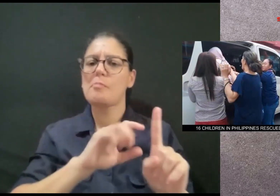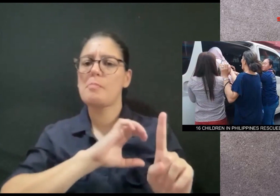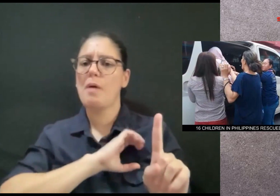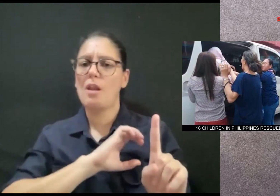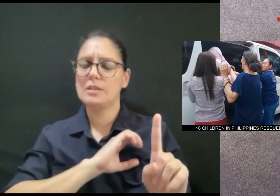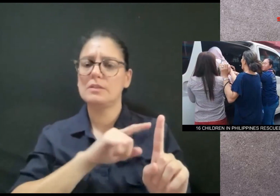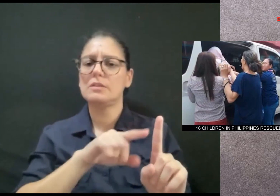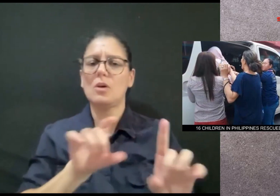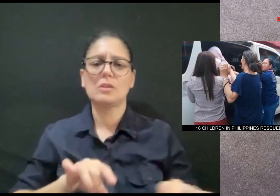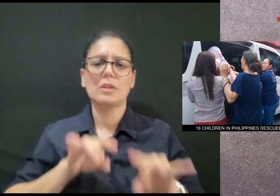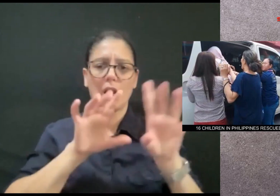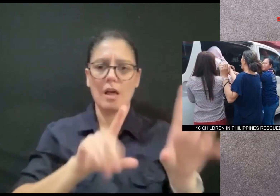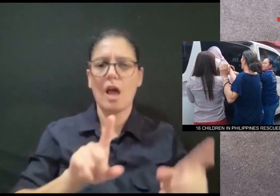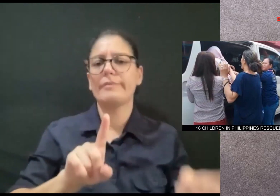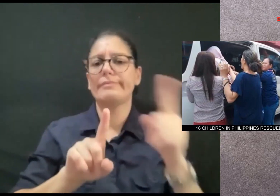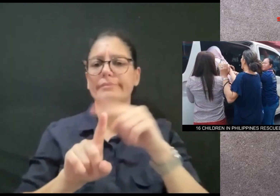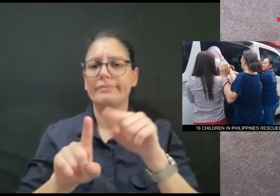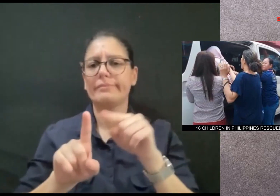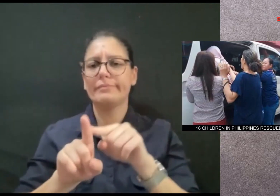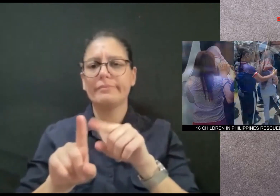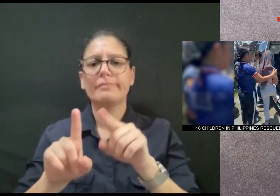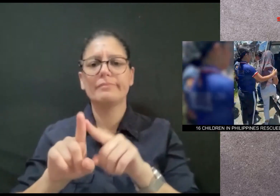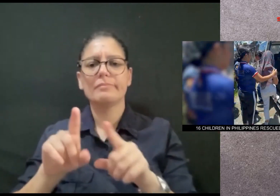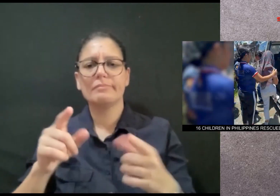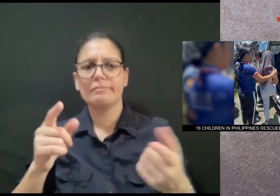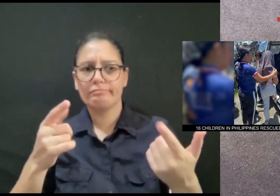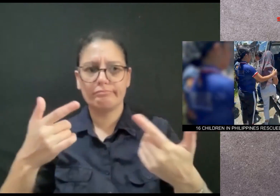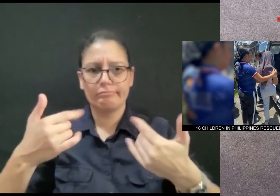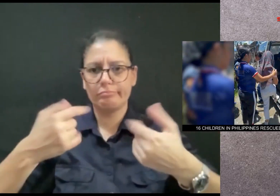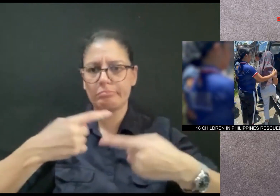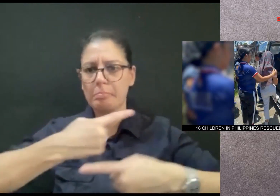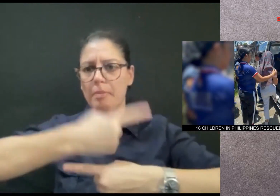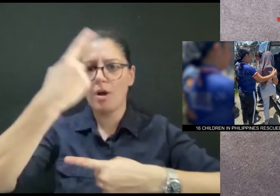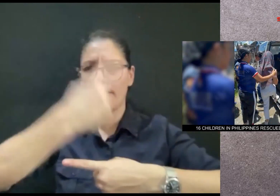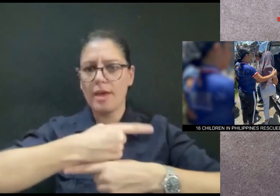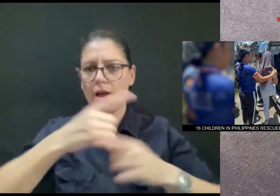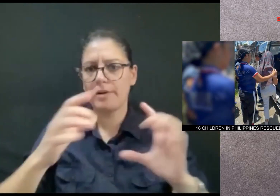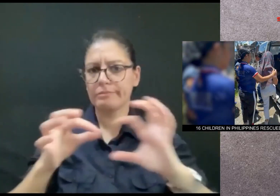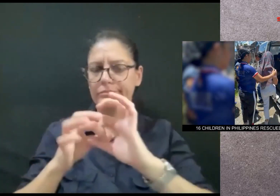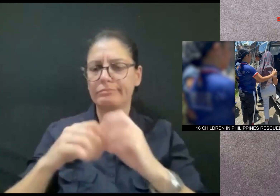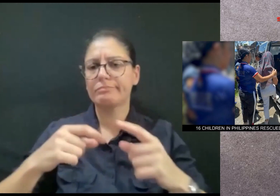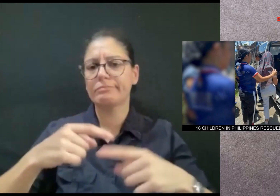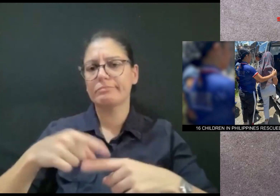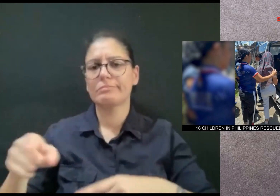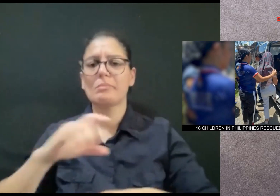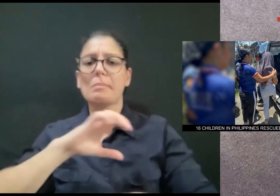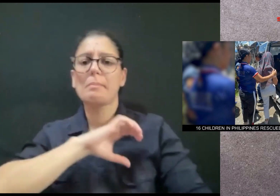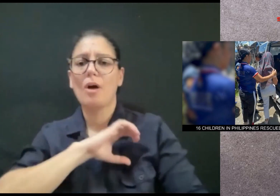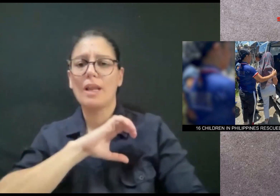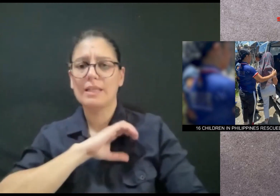according to a joint statement from the Australian Federal police the Australian border force